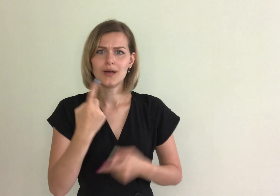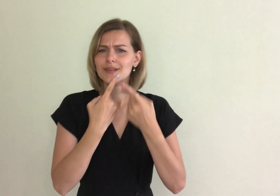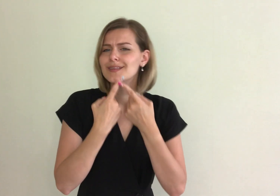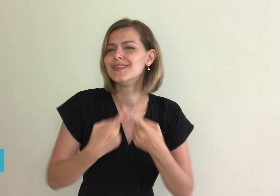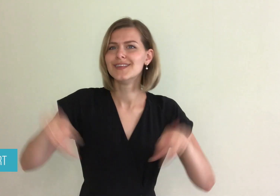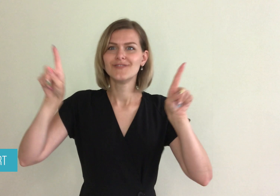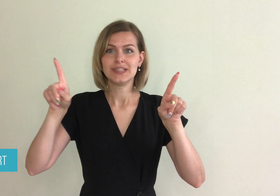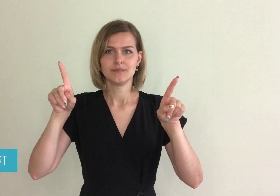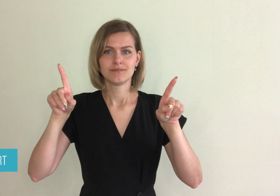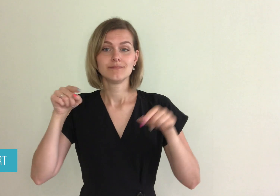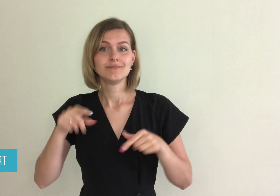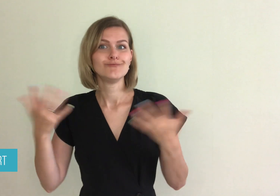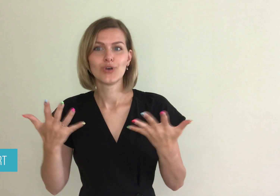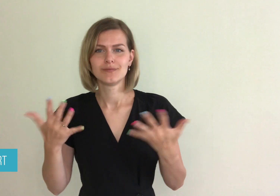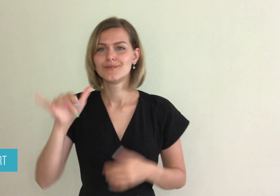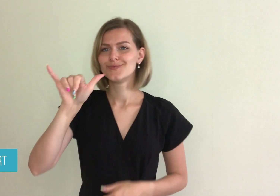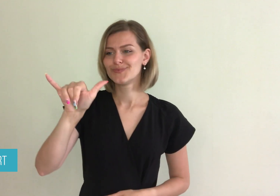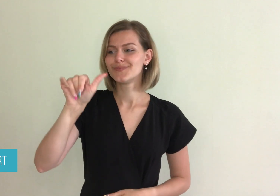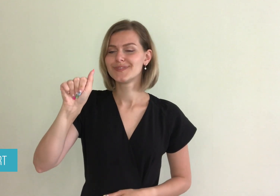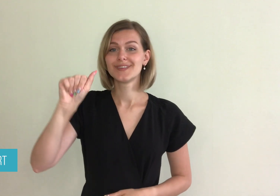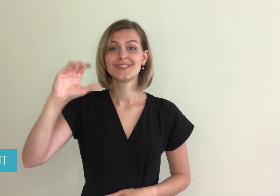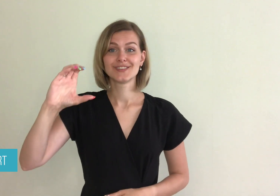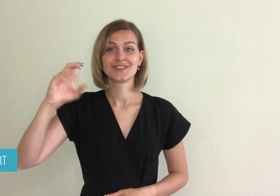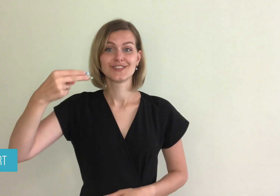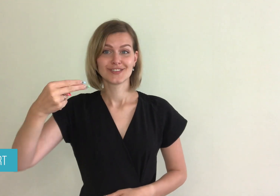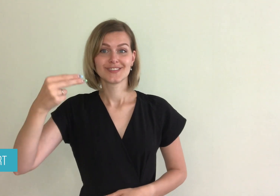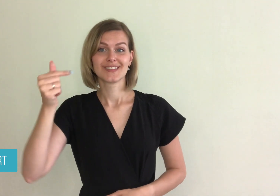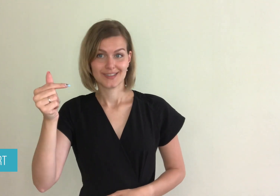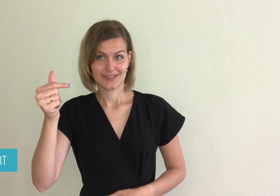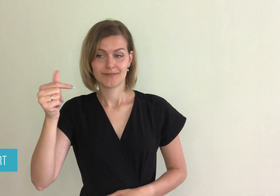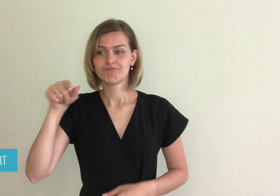of vacations, but there is a unique one - on a yacht!